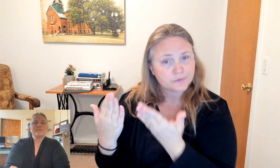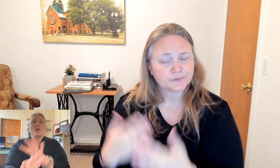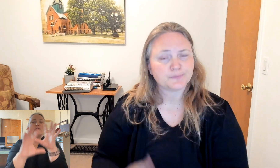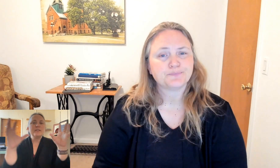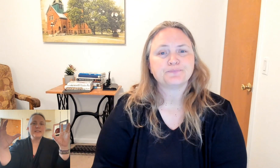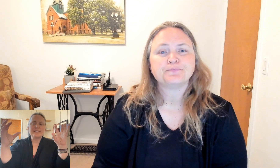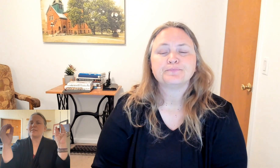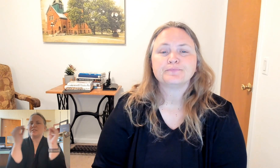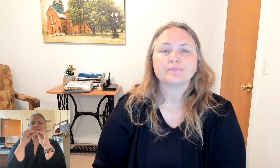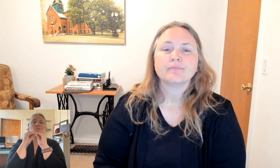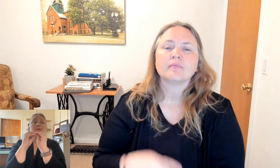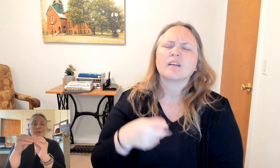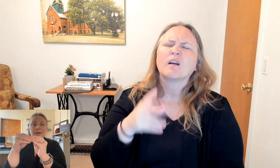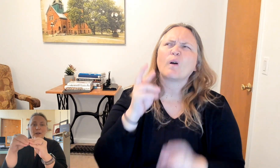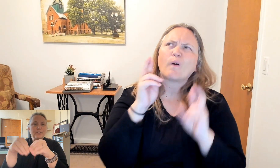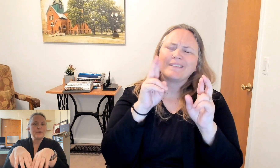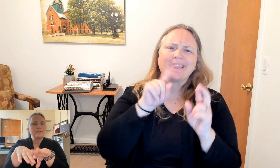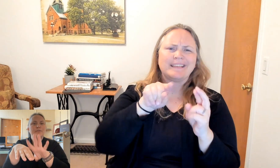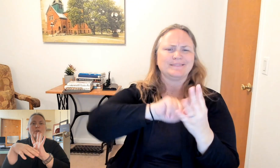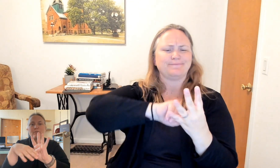So hopefully this gave you just a really quick overview of the There are four